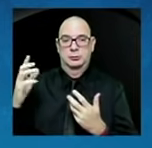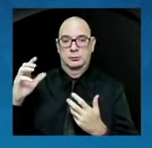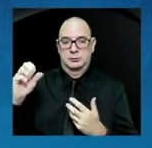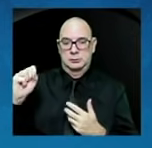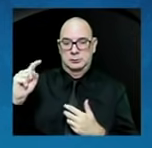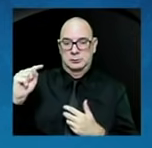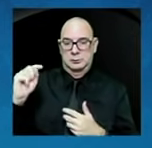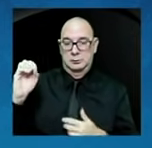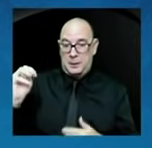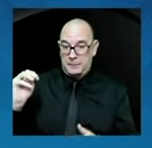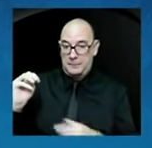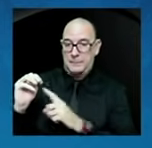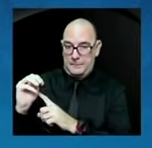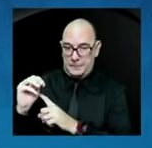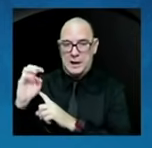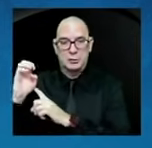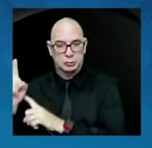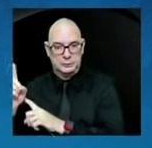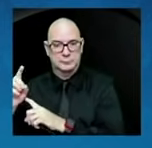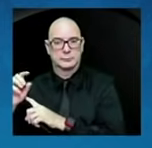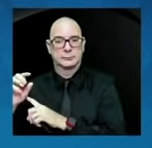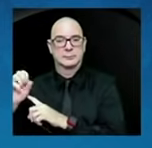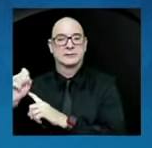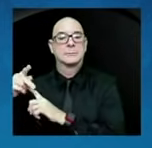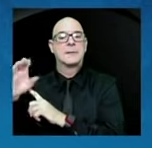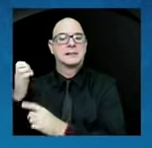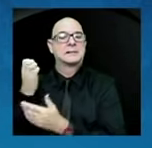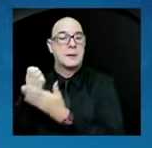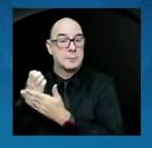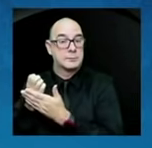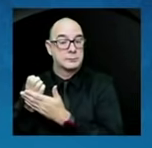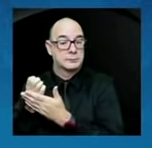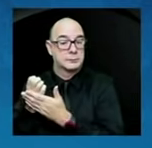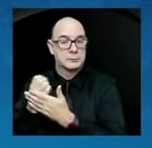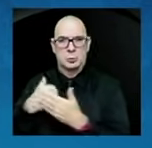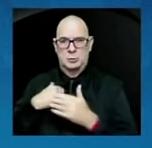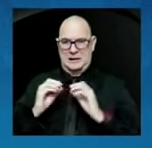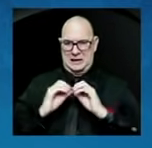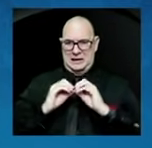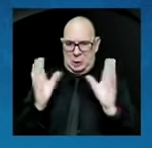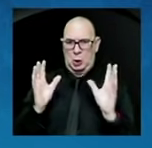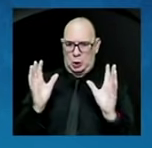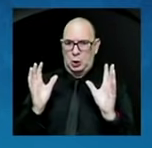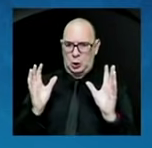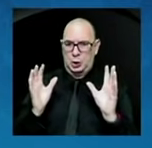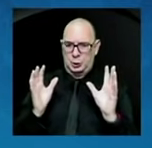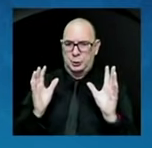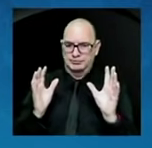THE EMETO TING SPACE ECONOMY.